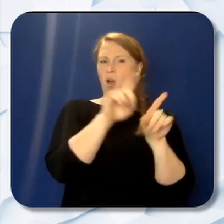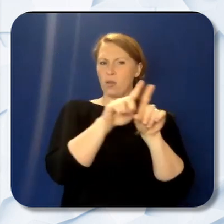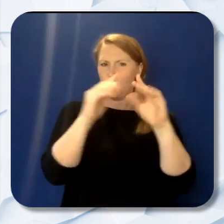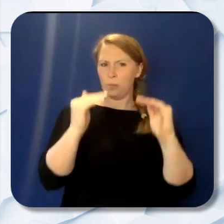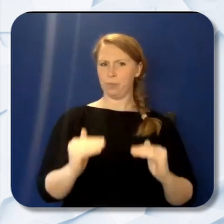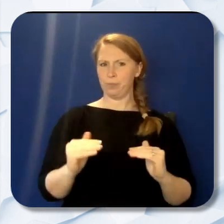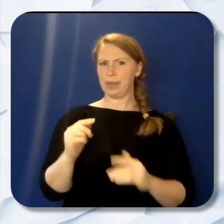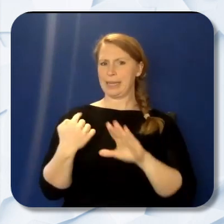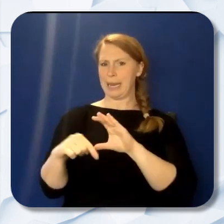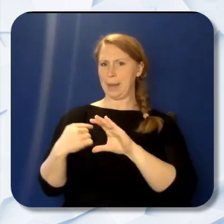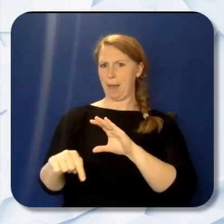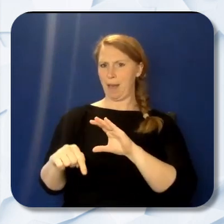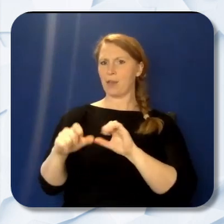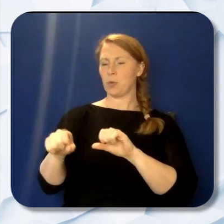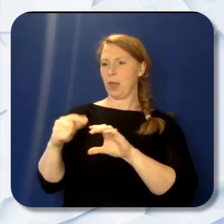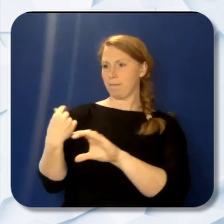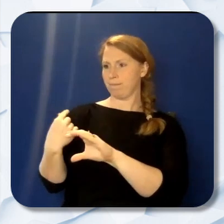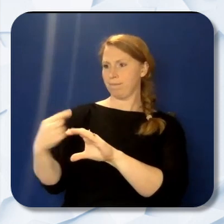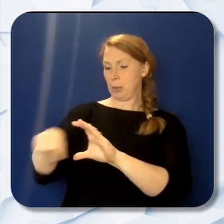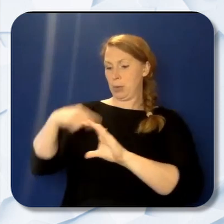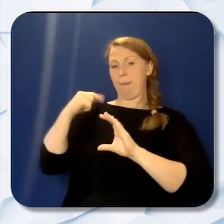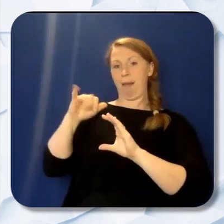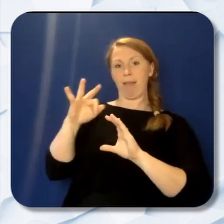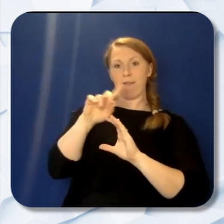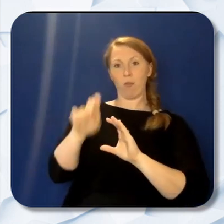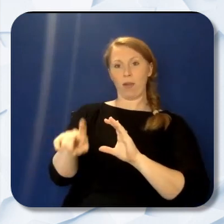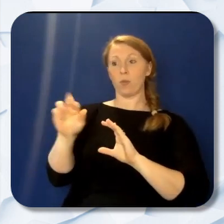can use to reach us if you have any questions uh, or recommendations for our program.